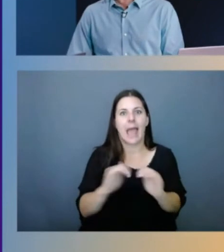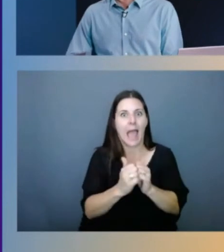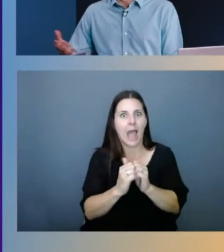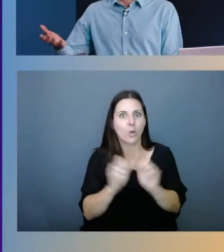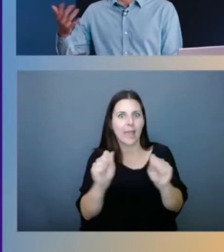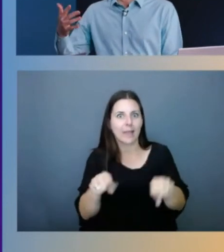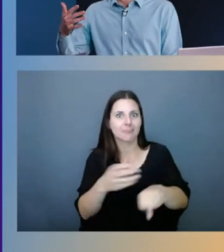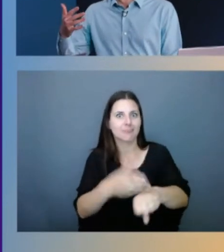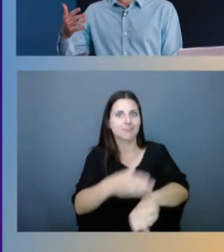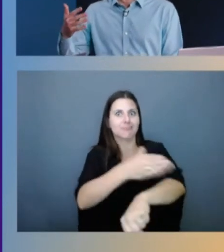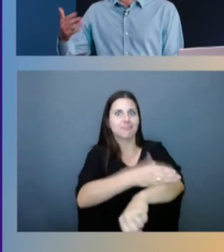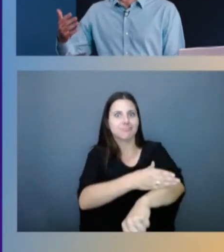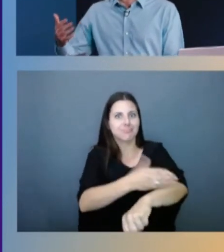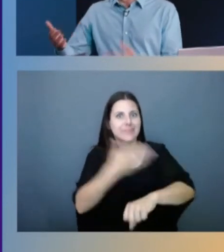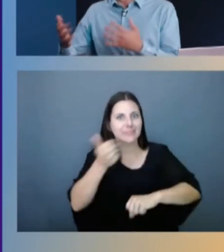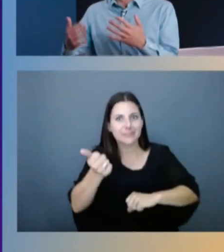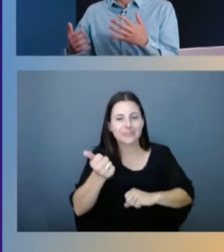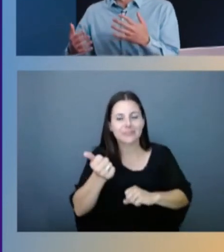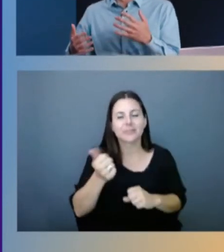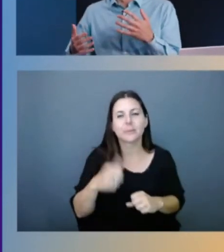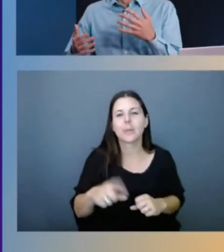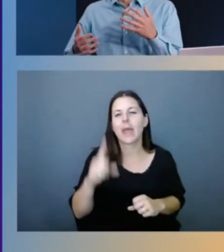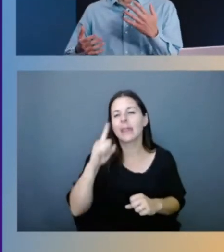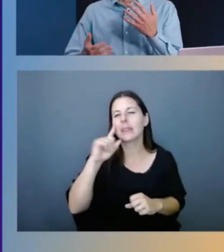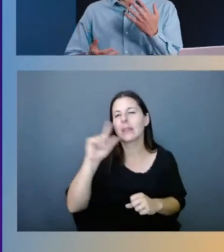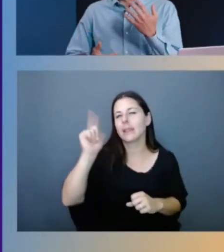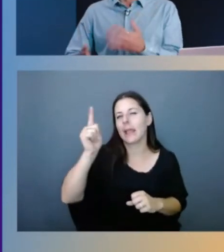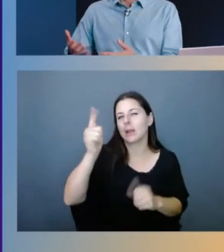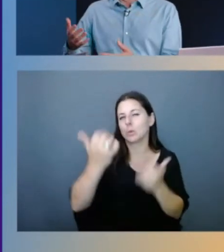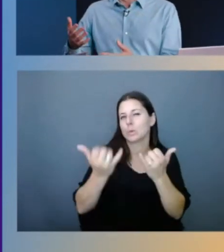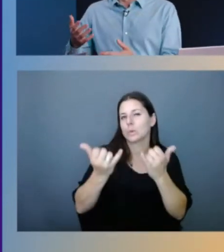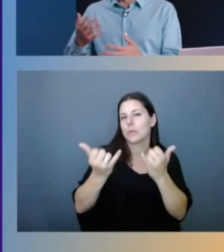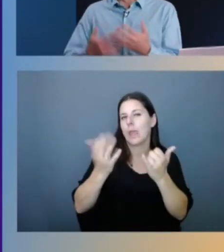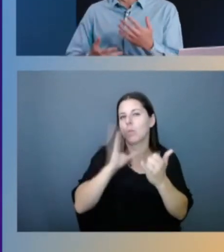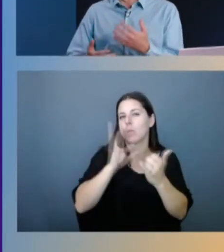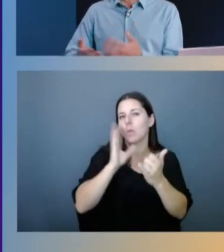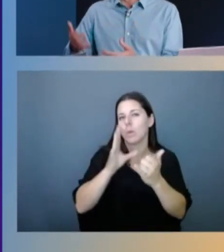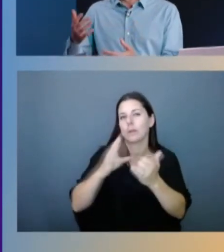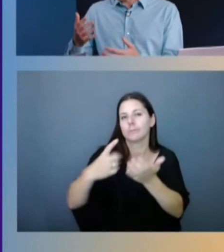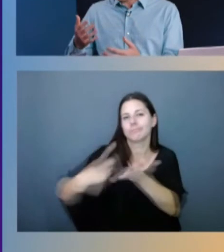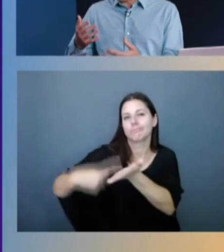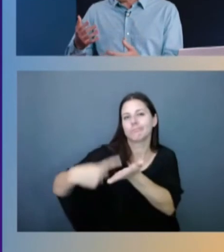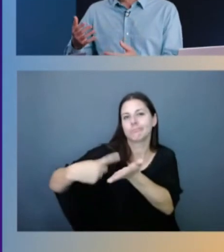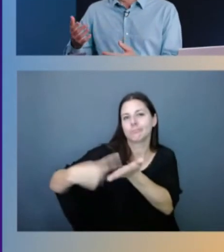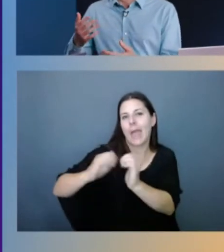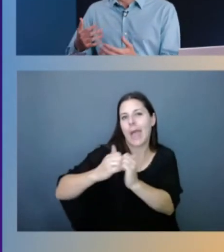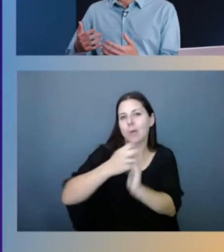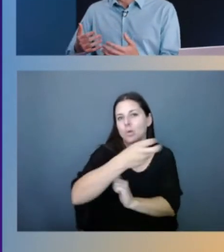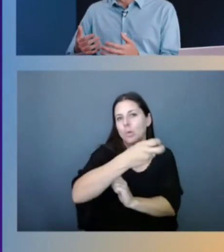And I think later in the day we'll talk about how to migrate and the ease of doing that.